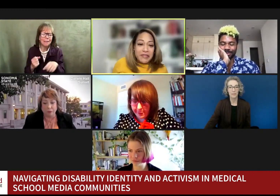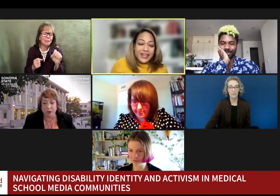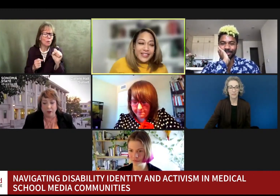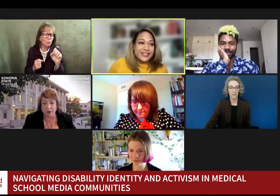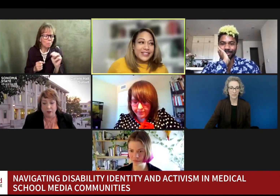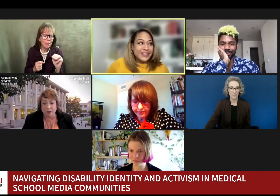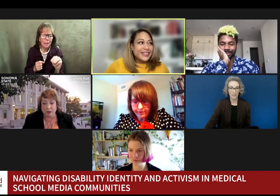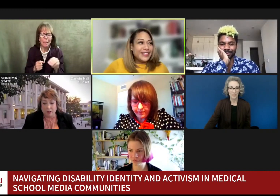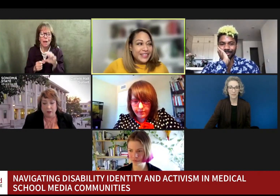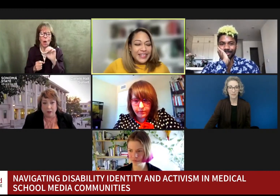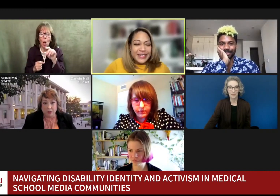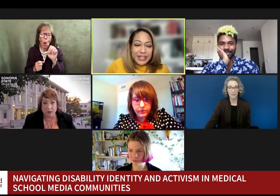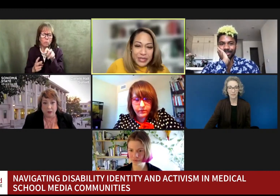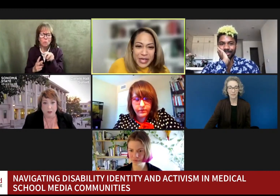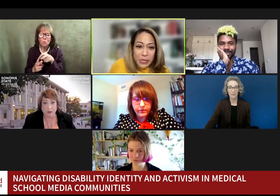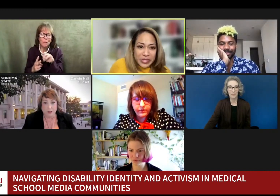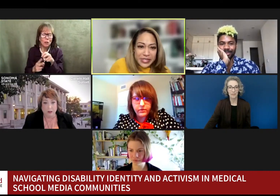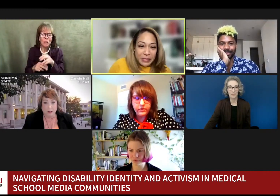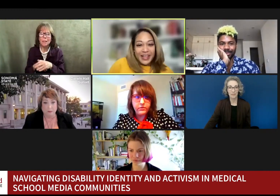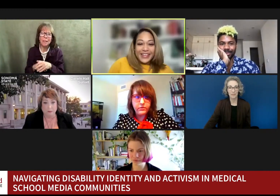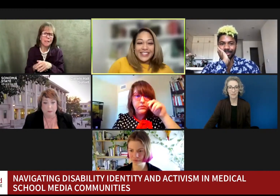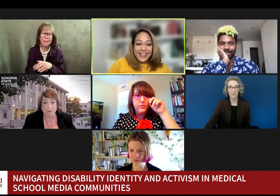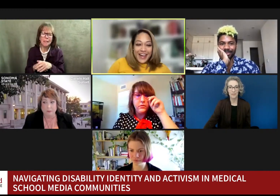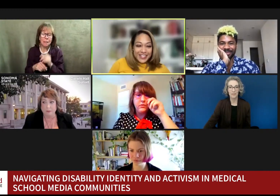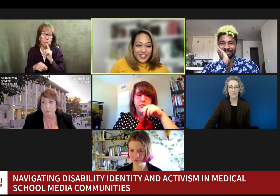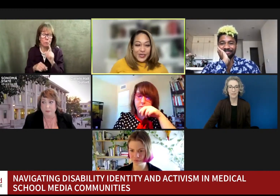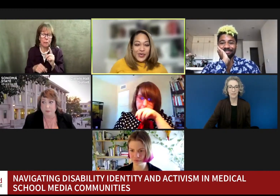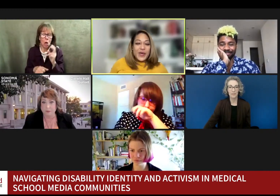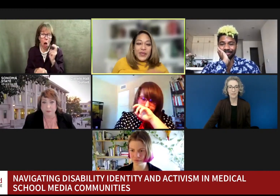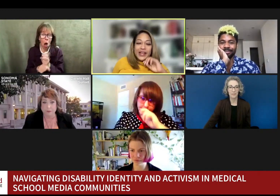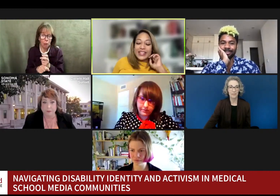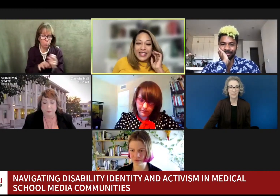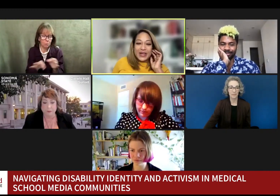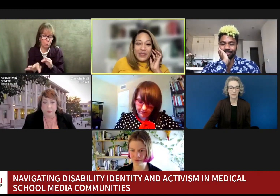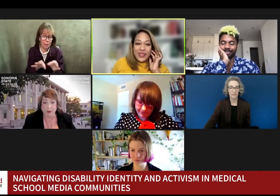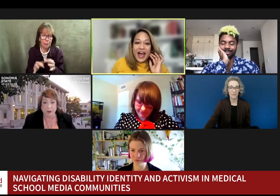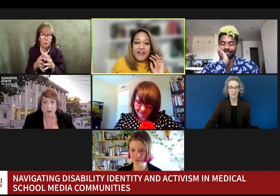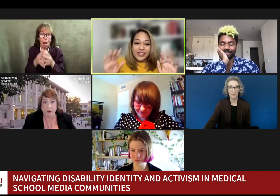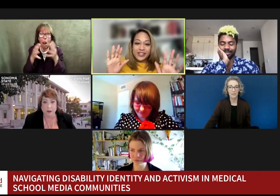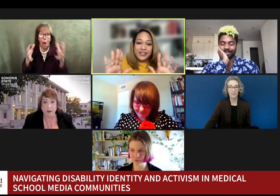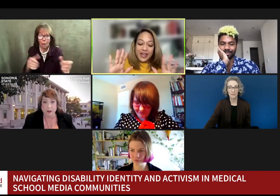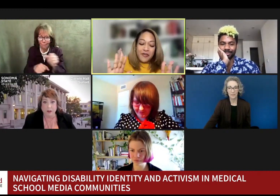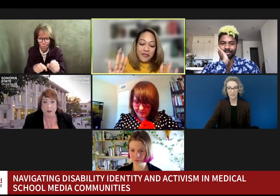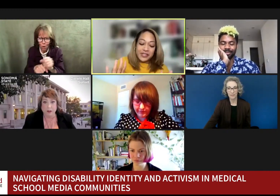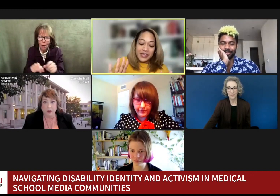all of it is, it's cumbersome, it's a lot to do. But let's think about the advocacy side first.